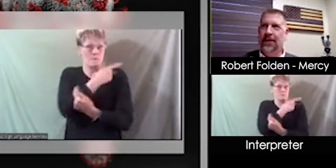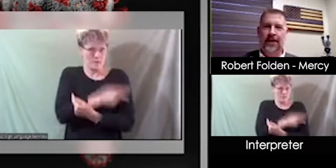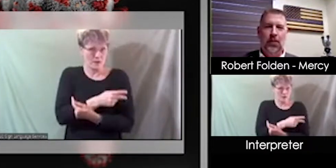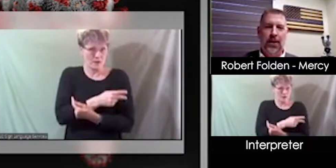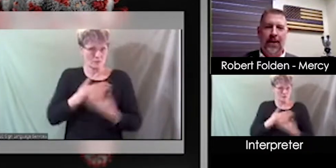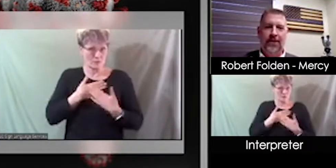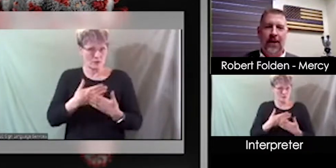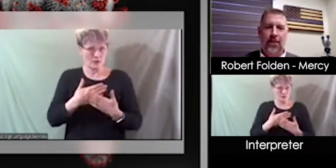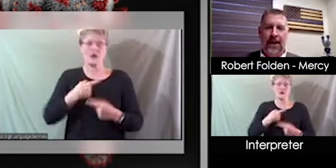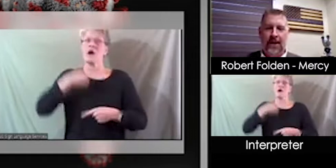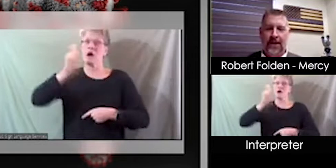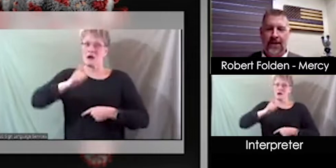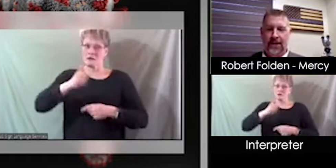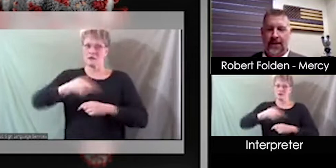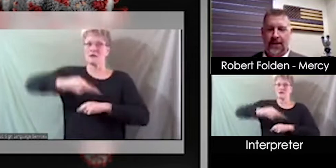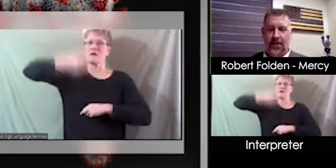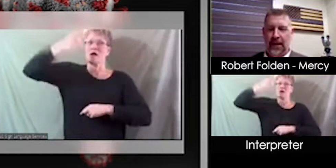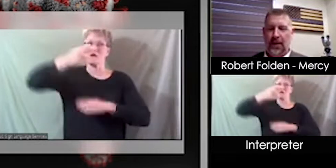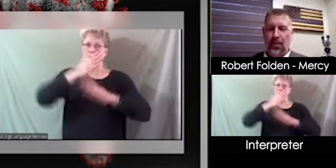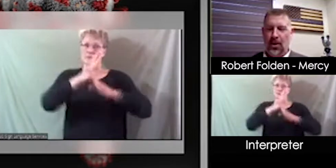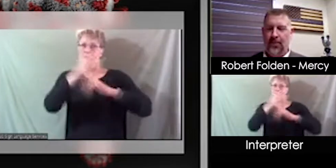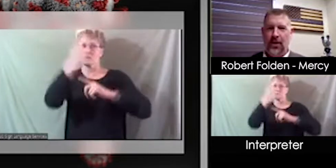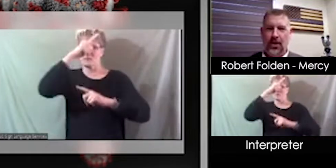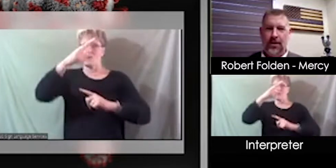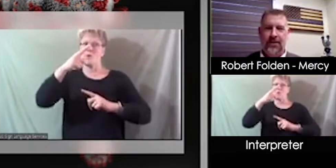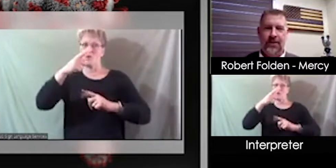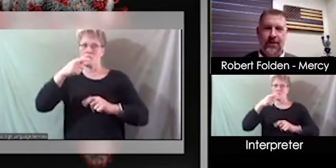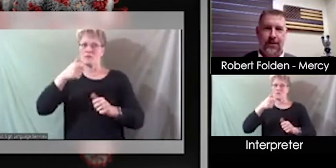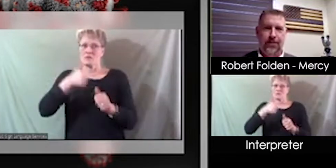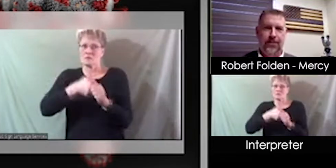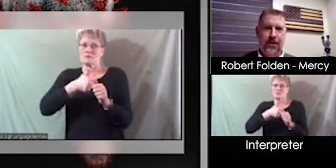last point I guess I'll make is that being part of a large system